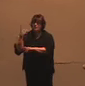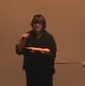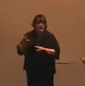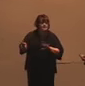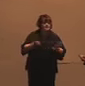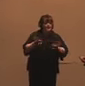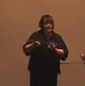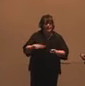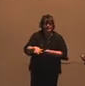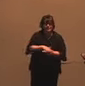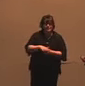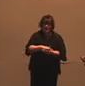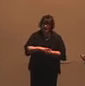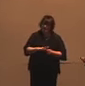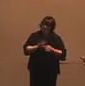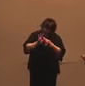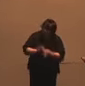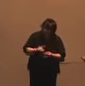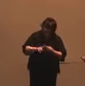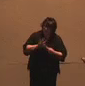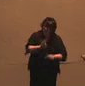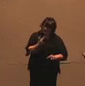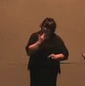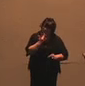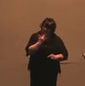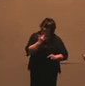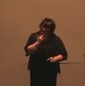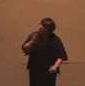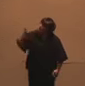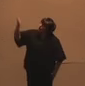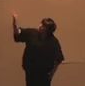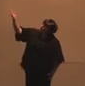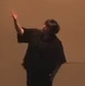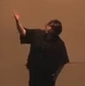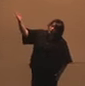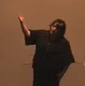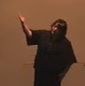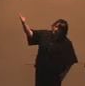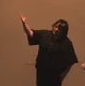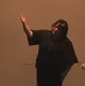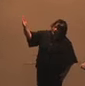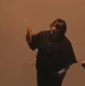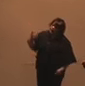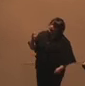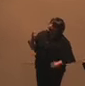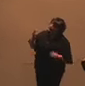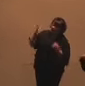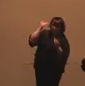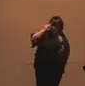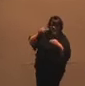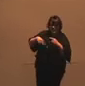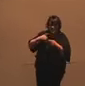So this thinking about the-- provides just a landscape-like things.